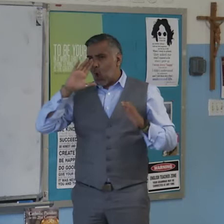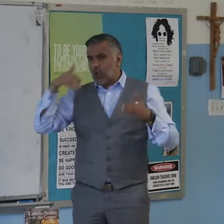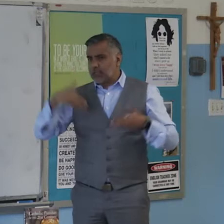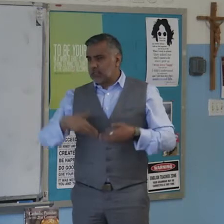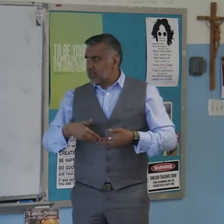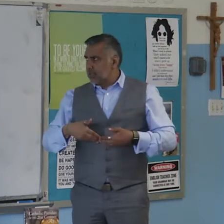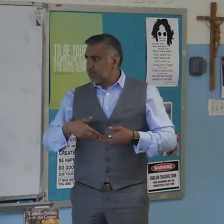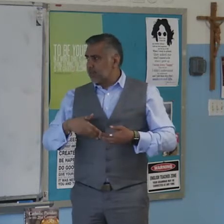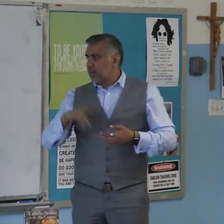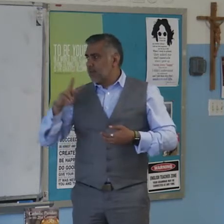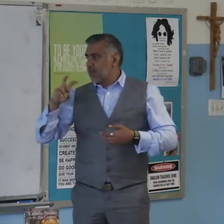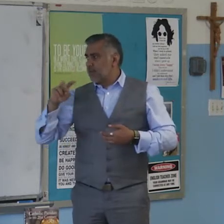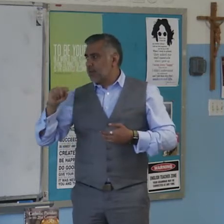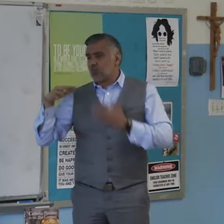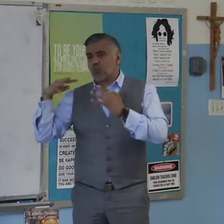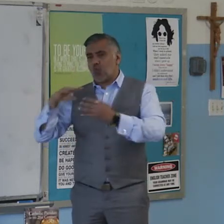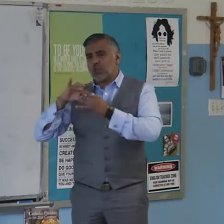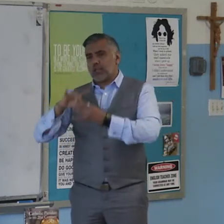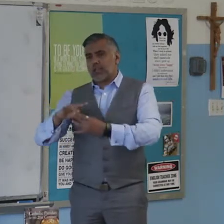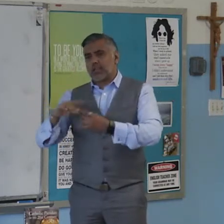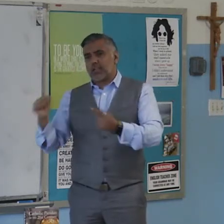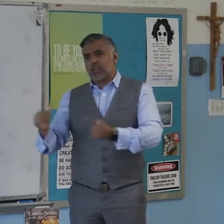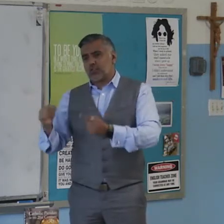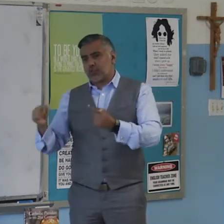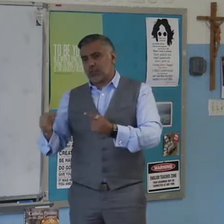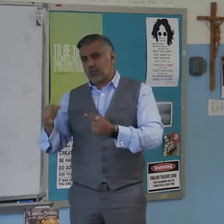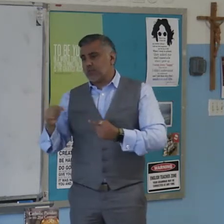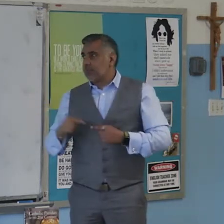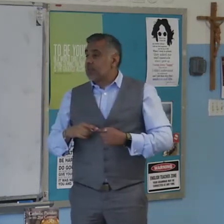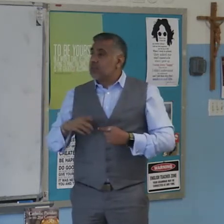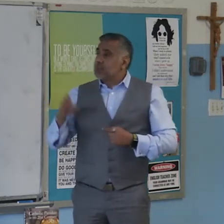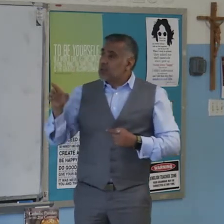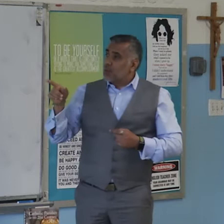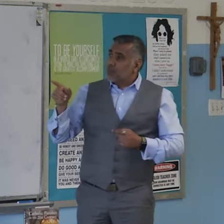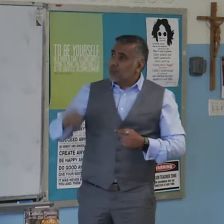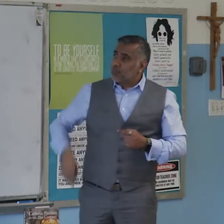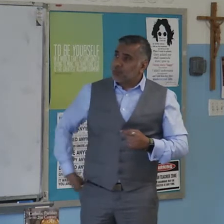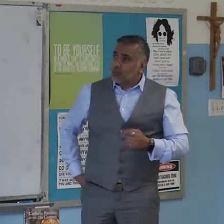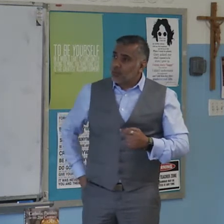veterans with war-related injuries, illness. So the piece of the pastors or